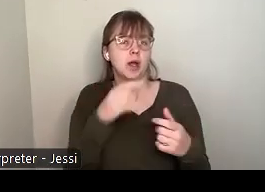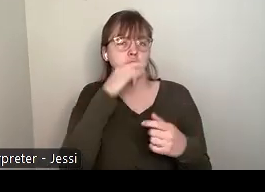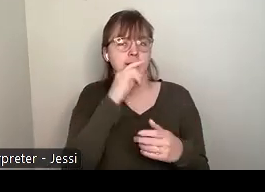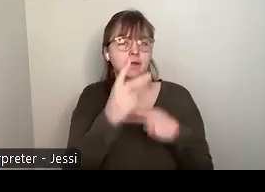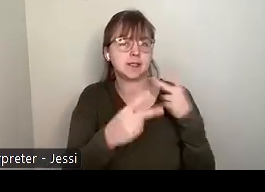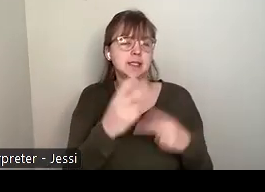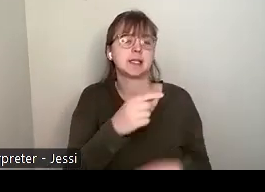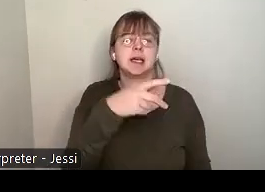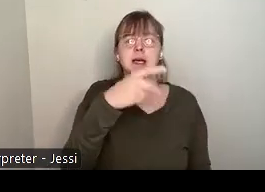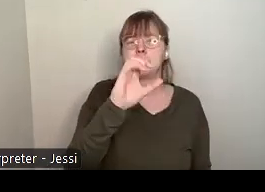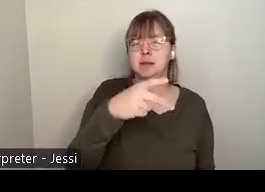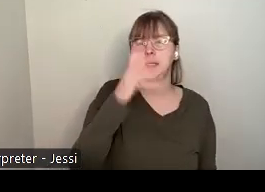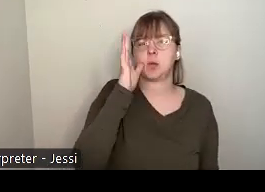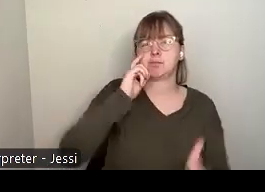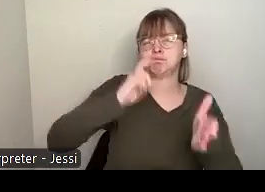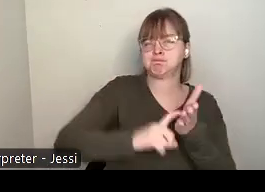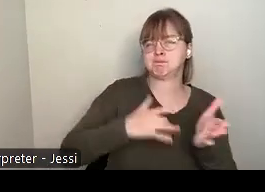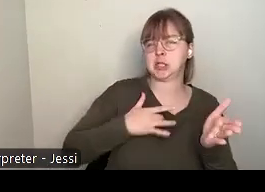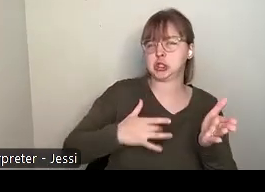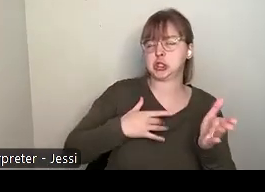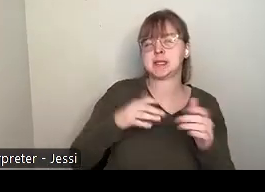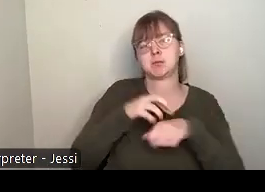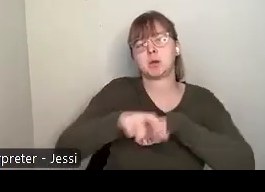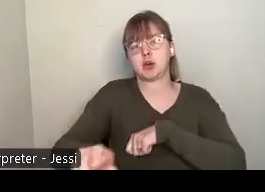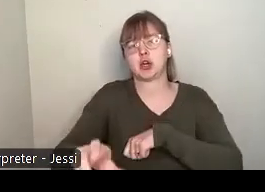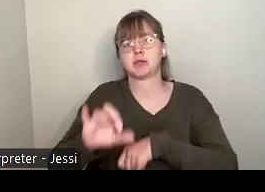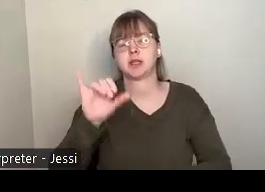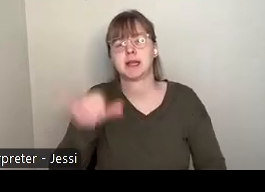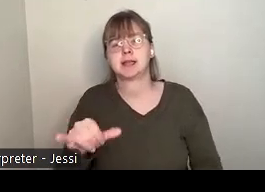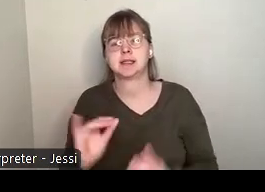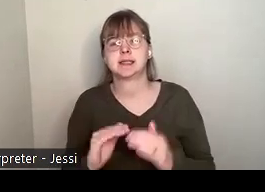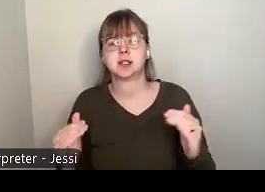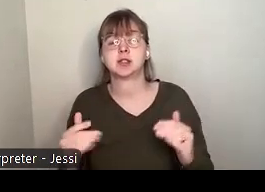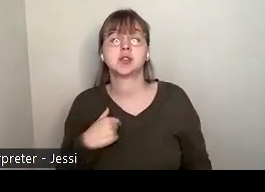myself being one of those and one other person and so we see the majority of those zero to three